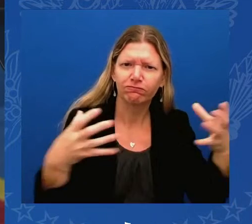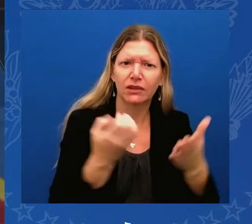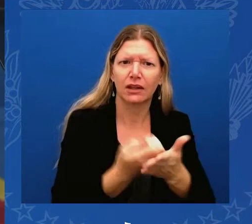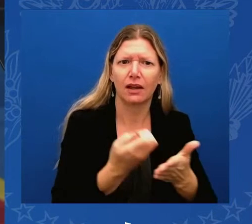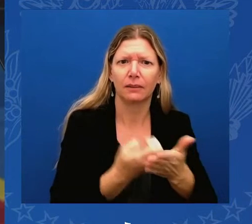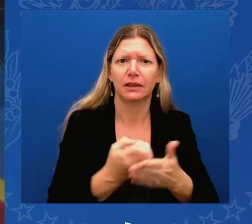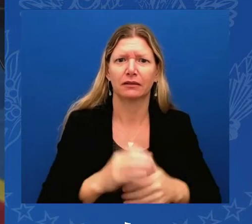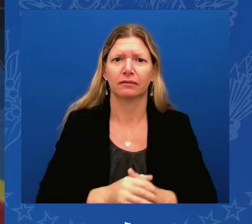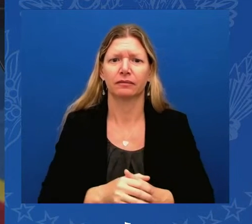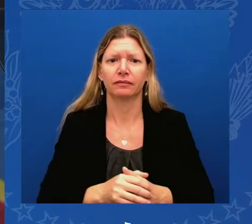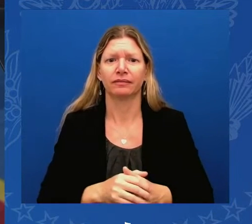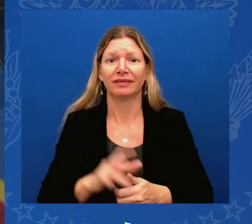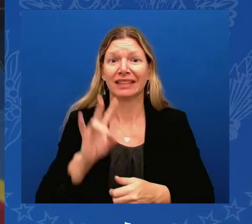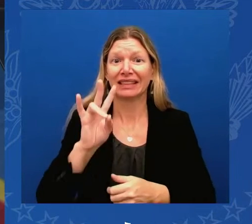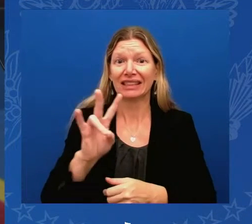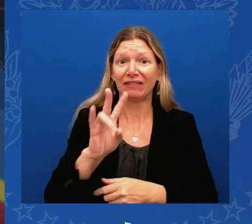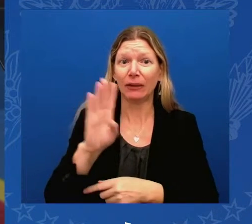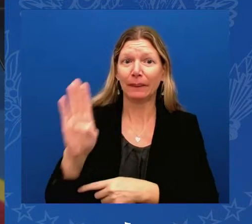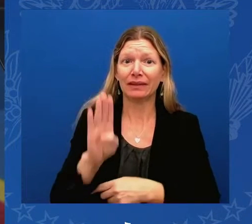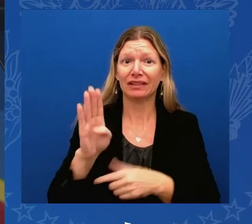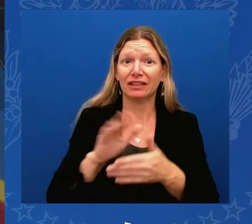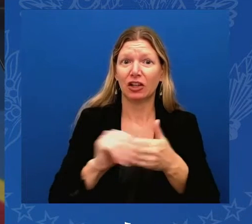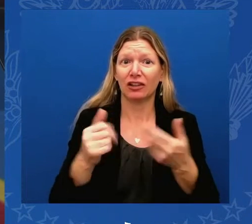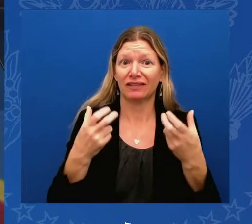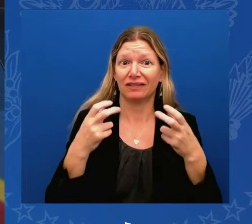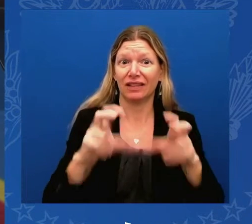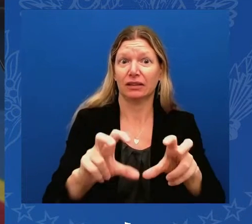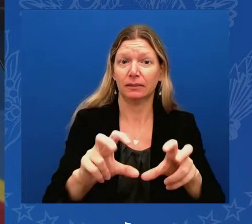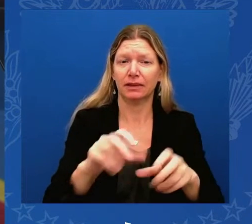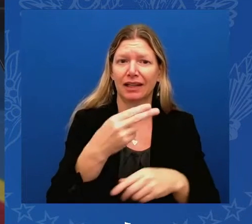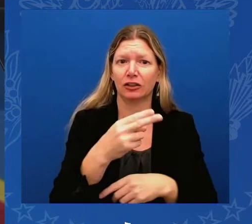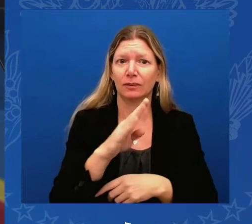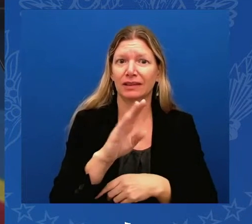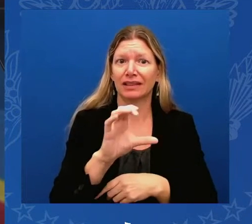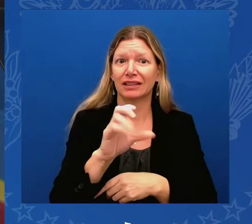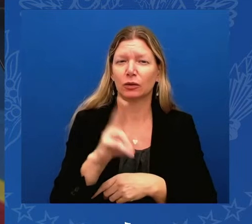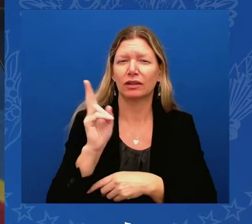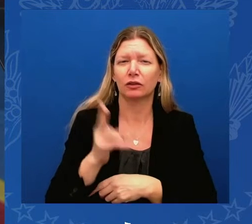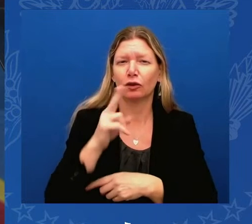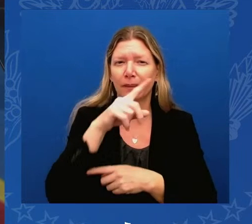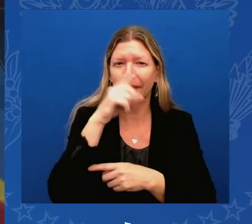I'm investing 16 billion more dollars -- more in our history,